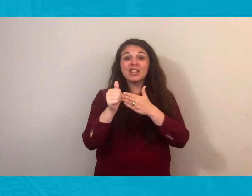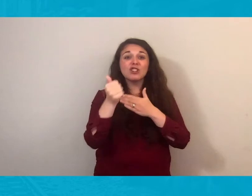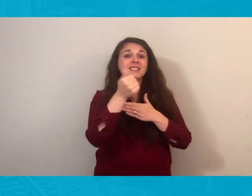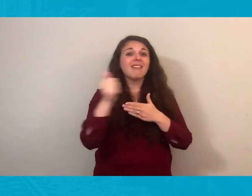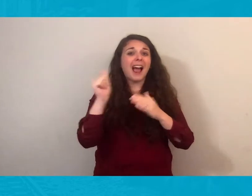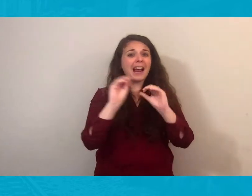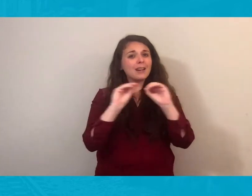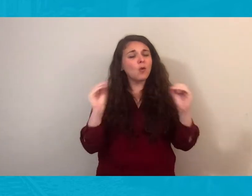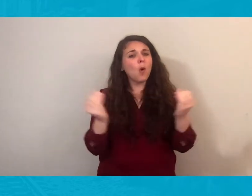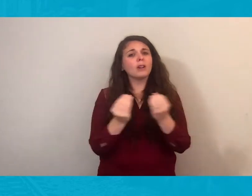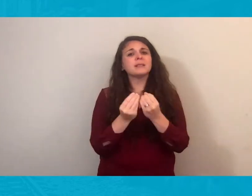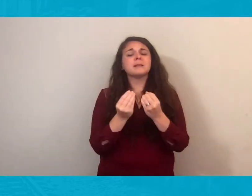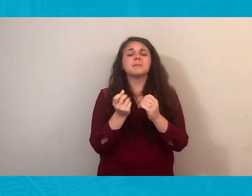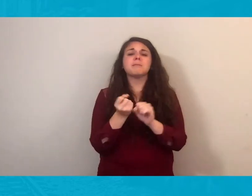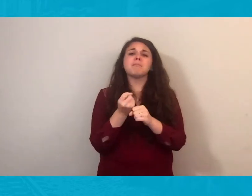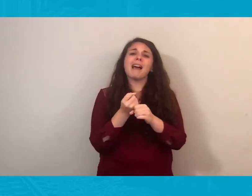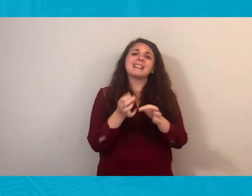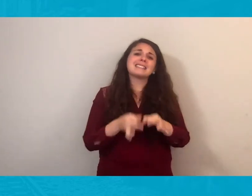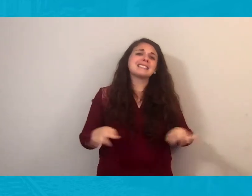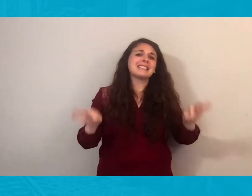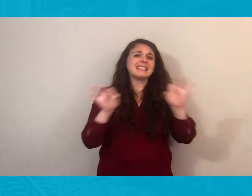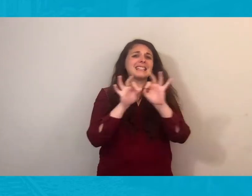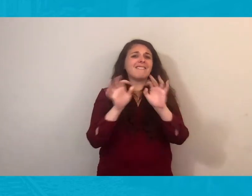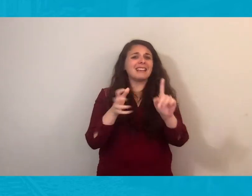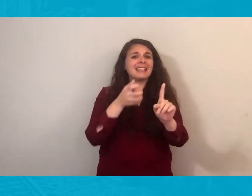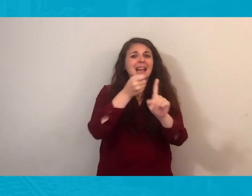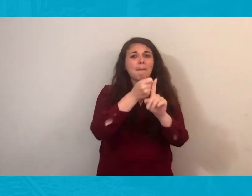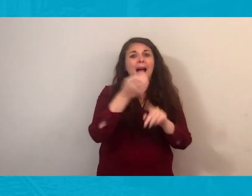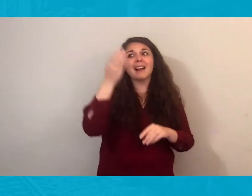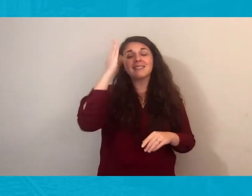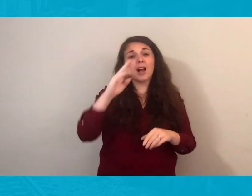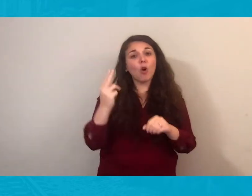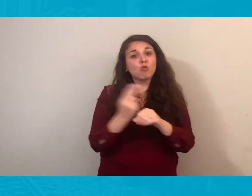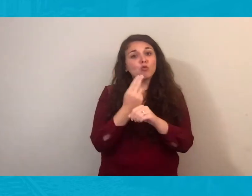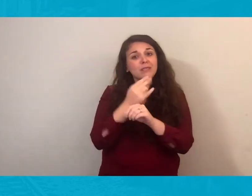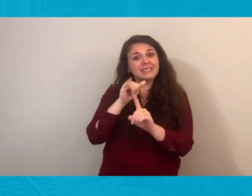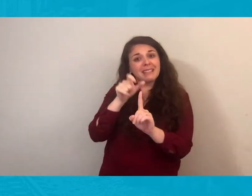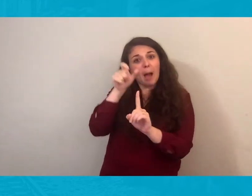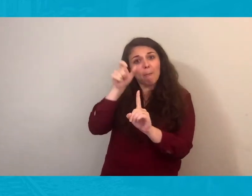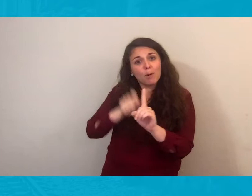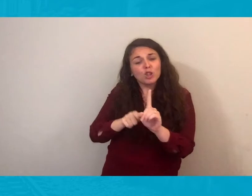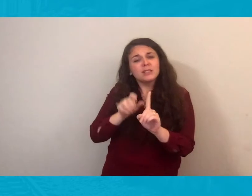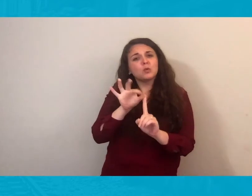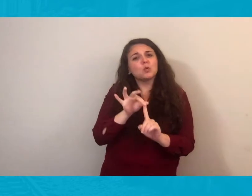It's humbling to think of those that have come before. The leader of any organization I know makes a significant impact,